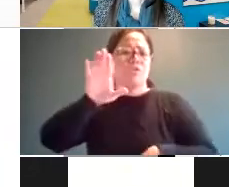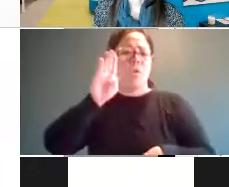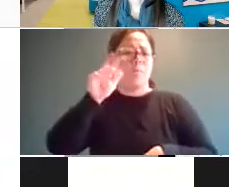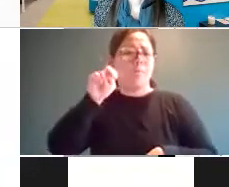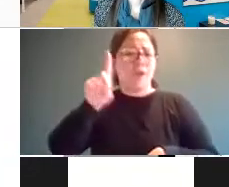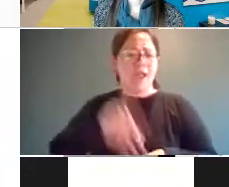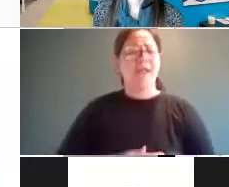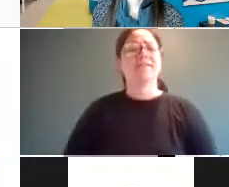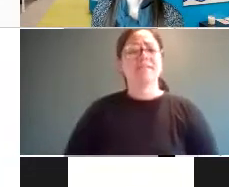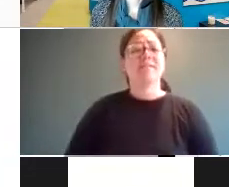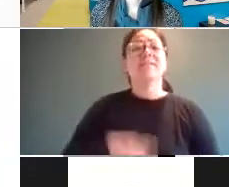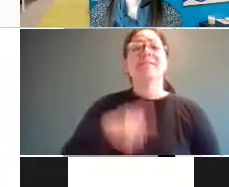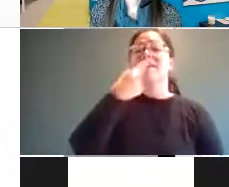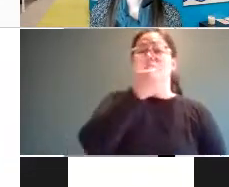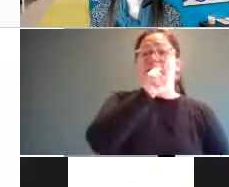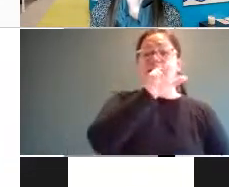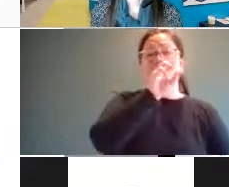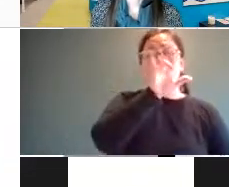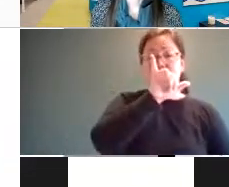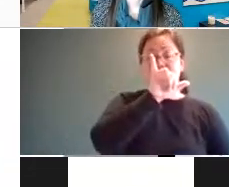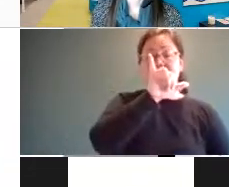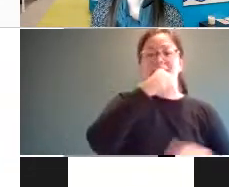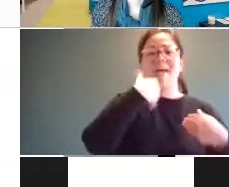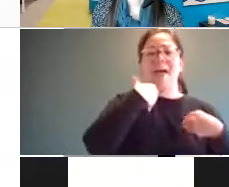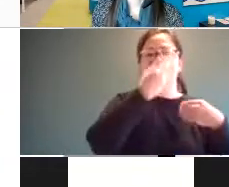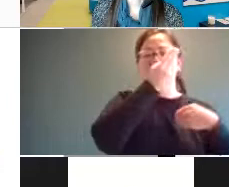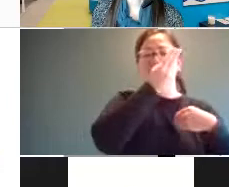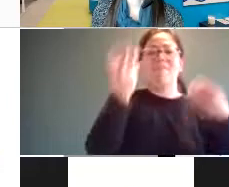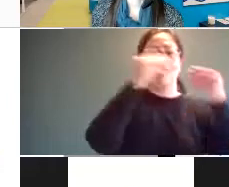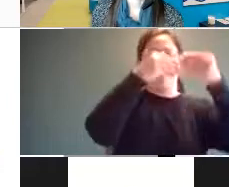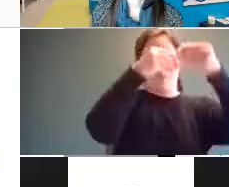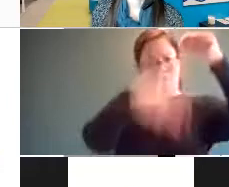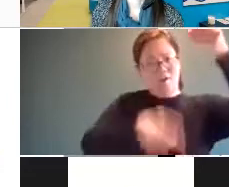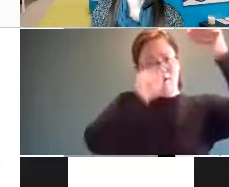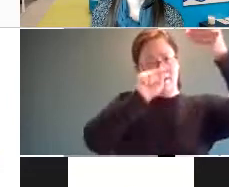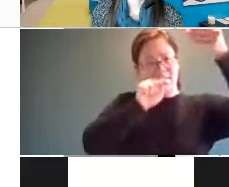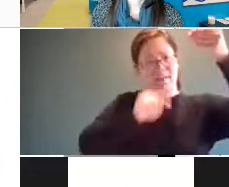With glossaries, we can break this down further into a few different sections.